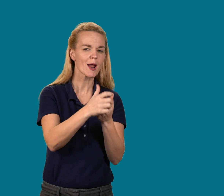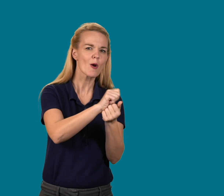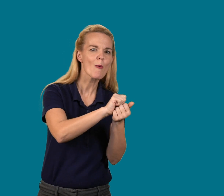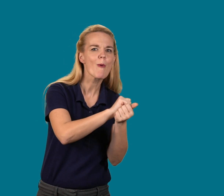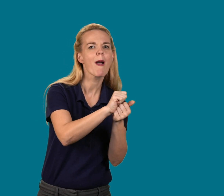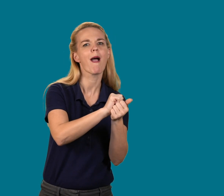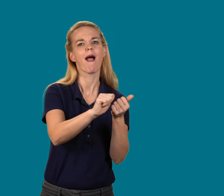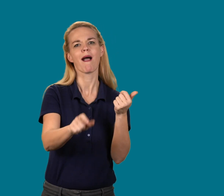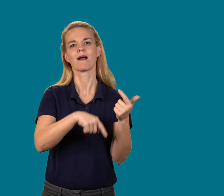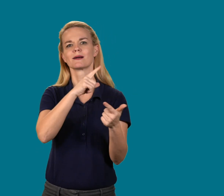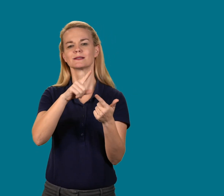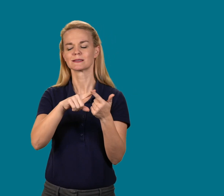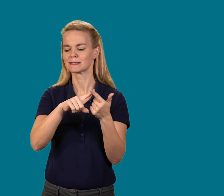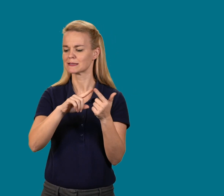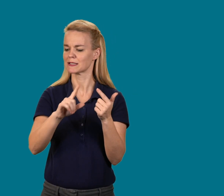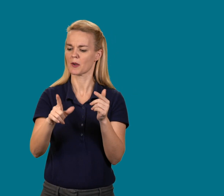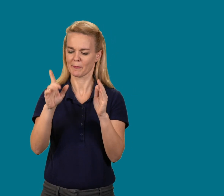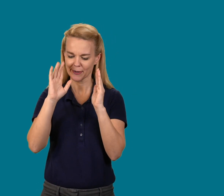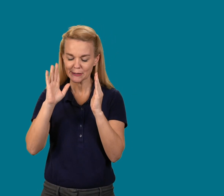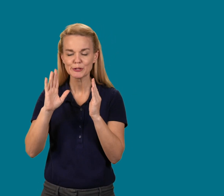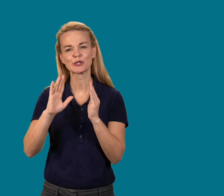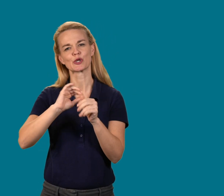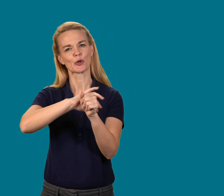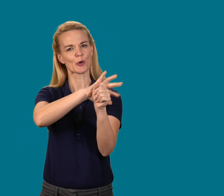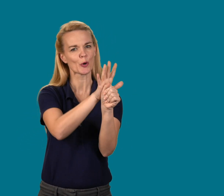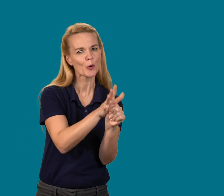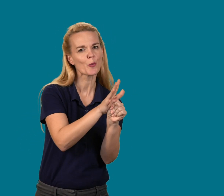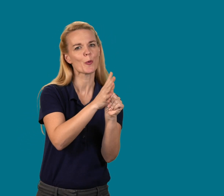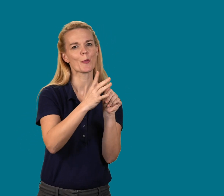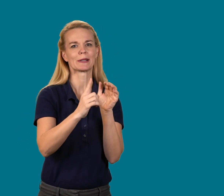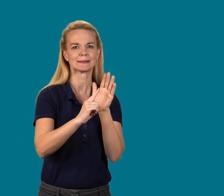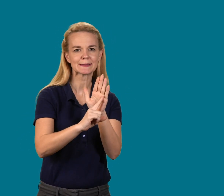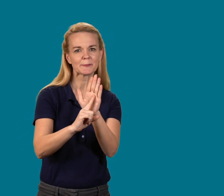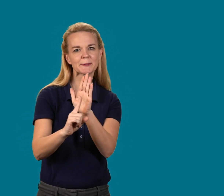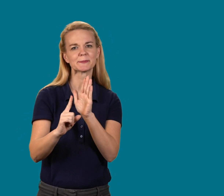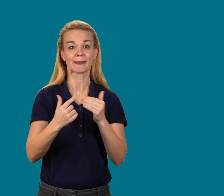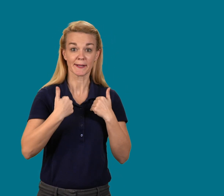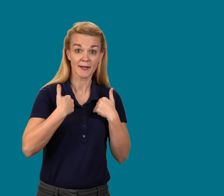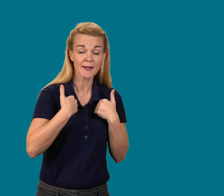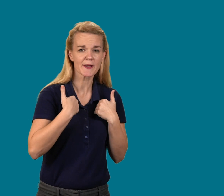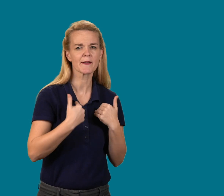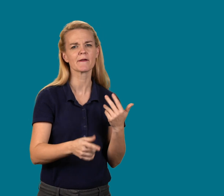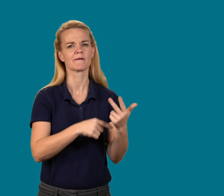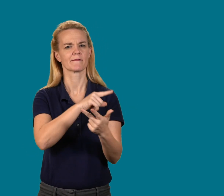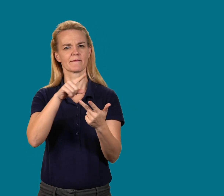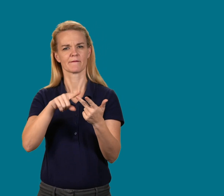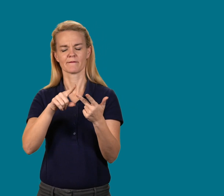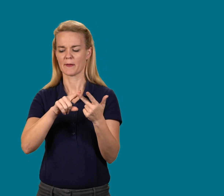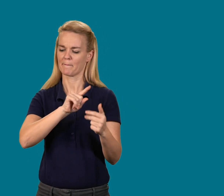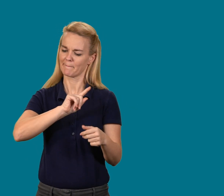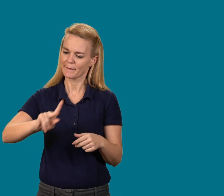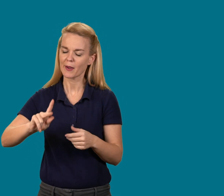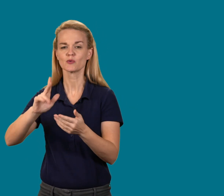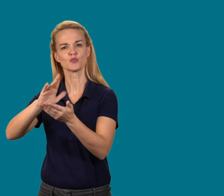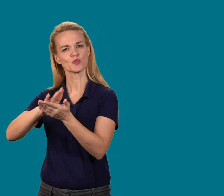and Wearing a Mask to Prevent the Spread of COVID-19, go to the CDC YouTube channel. For additional information in English text,